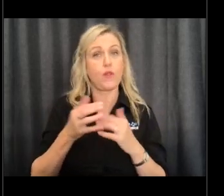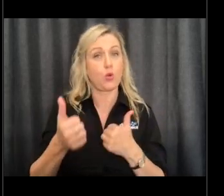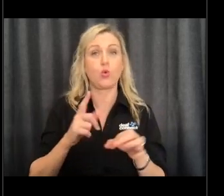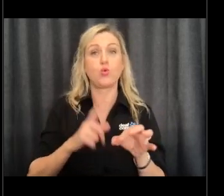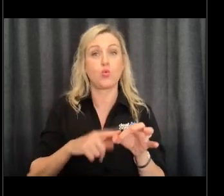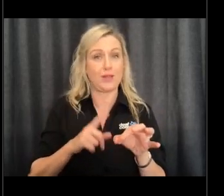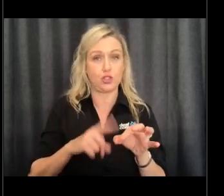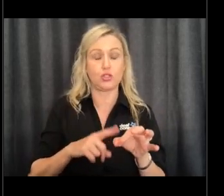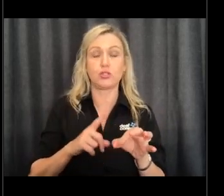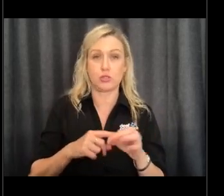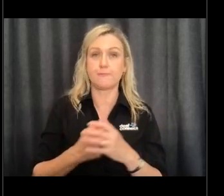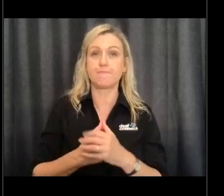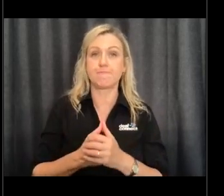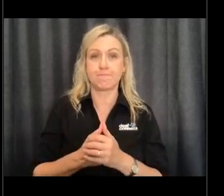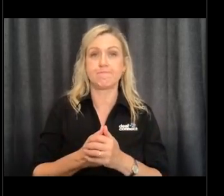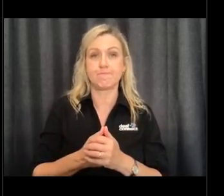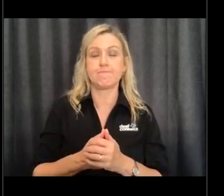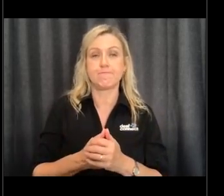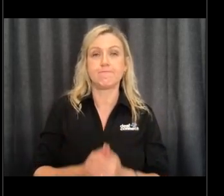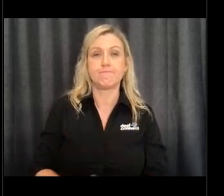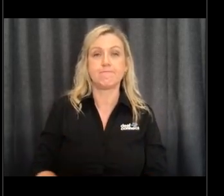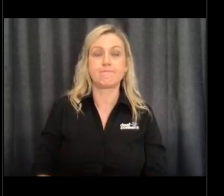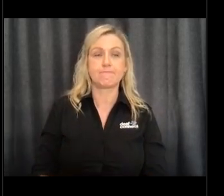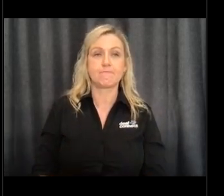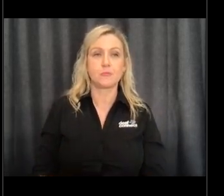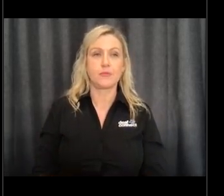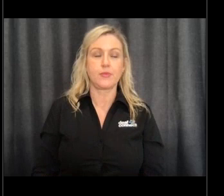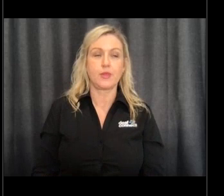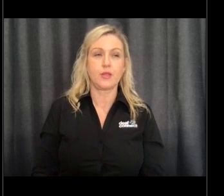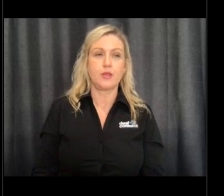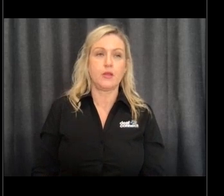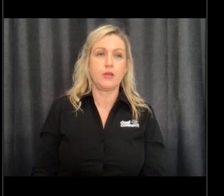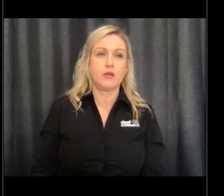Yeah. Absolutely. And so thank you for that question. All right.